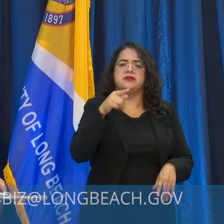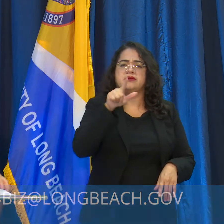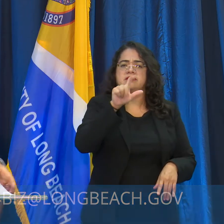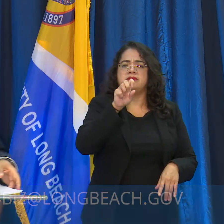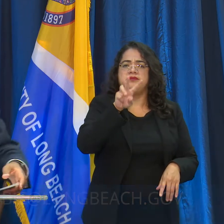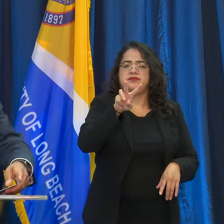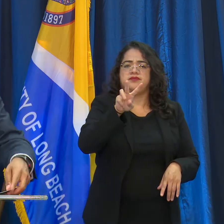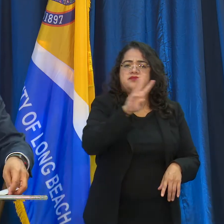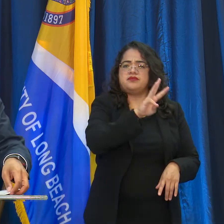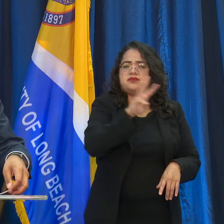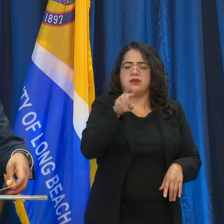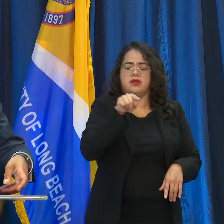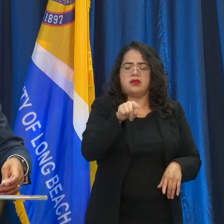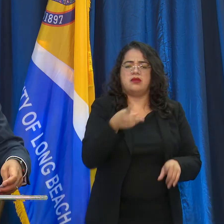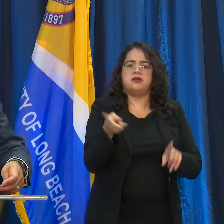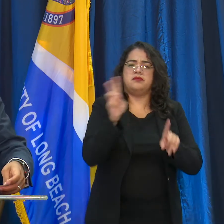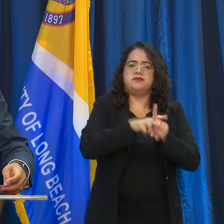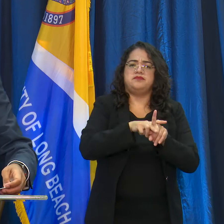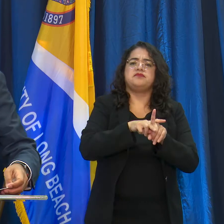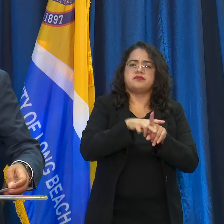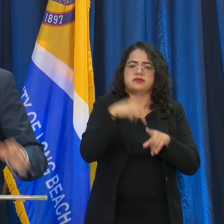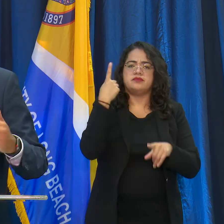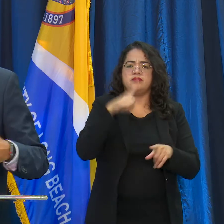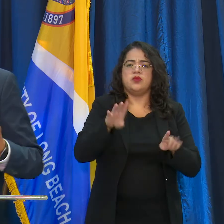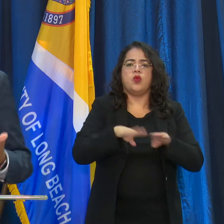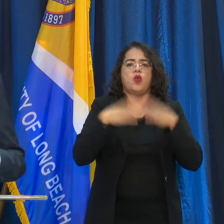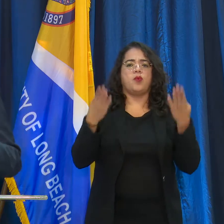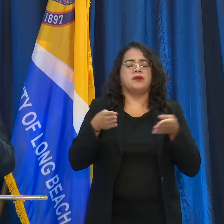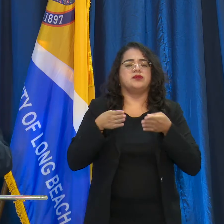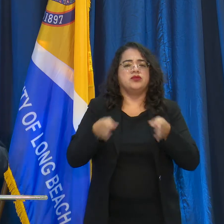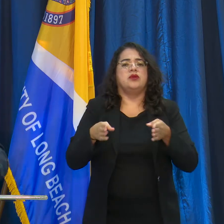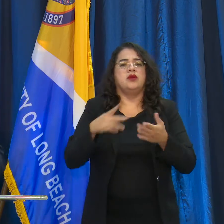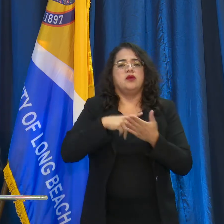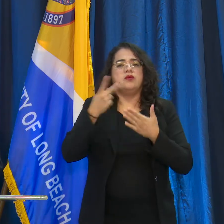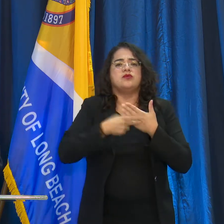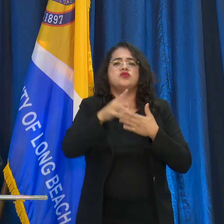business.These closures we know are difficult, but